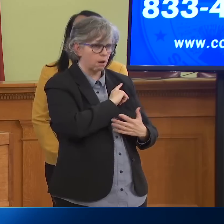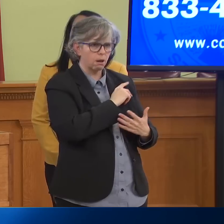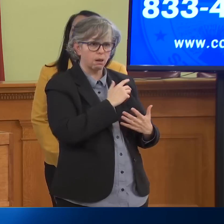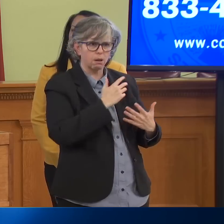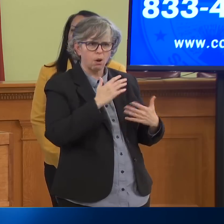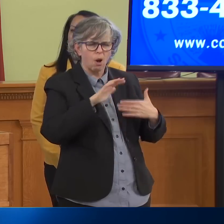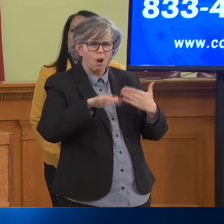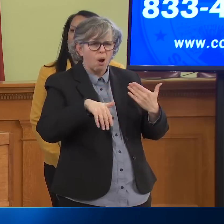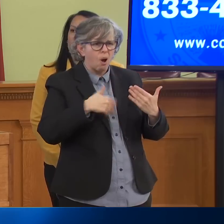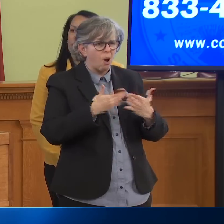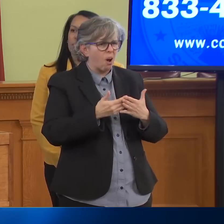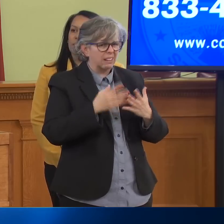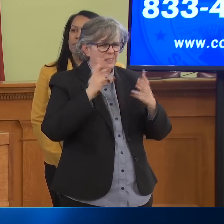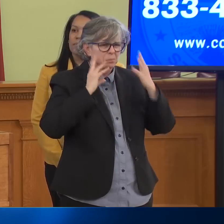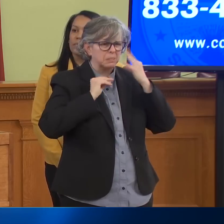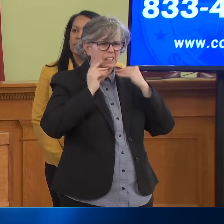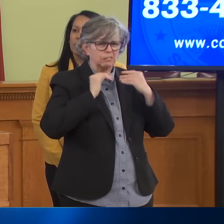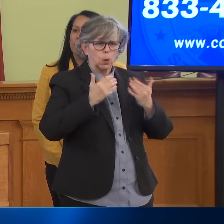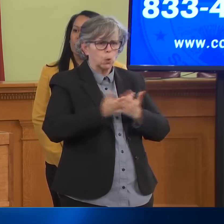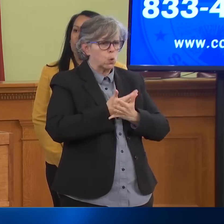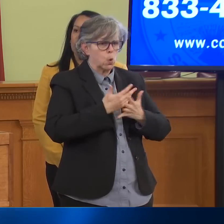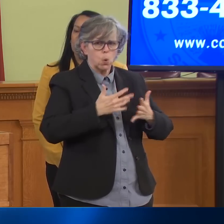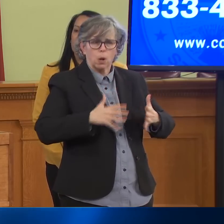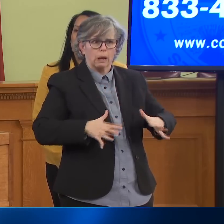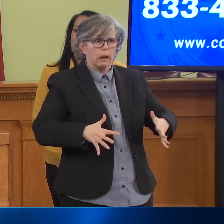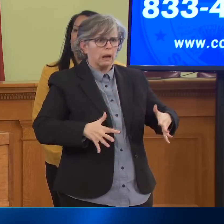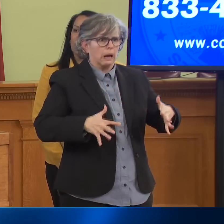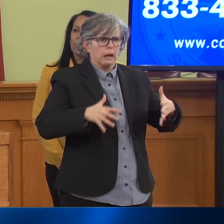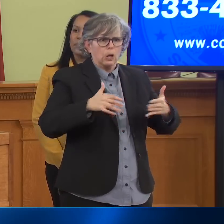CIVIC DUTY TO ONE ANOTHER, AND PERSONALLY IN OUR HOMES WITH OUR OWN FAMILIES.